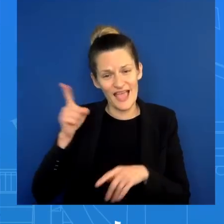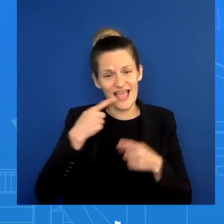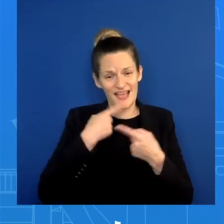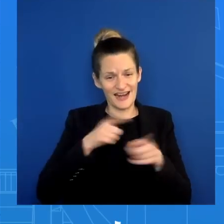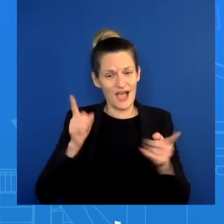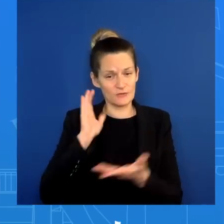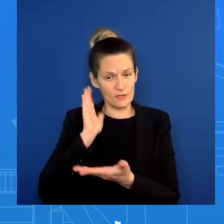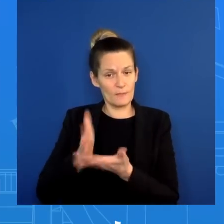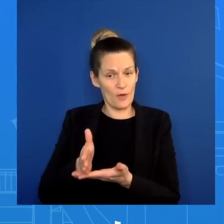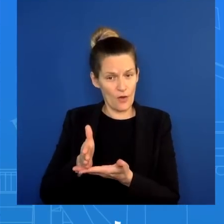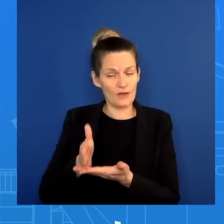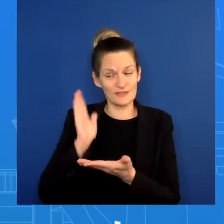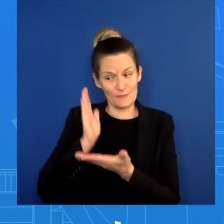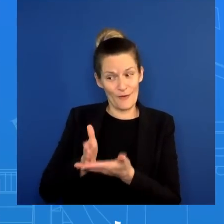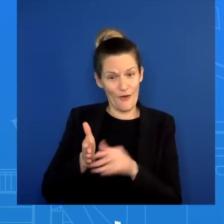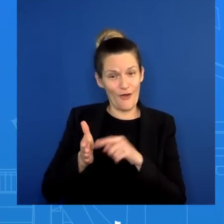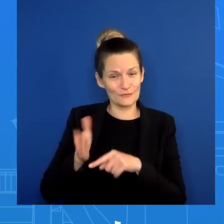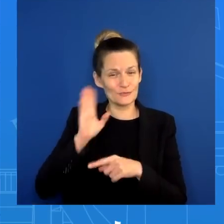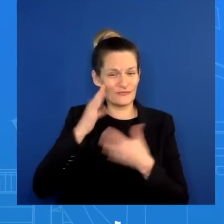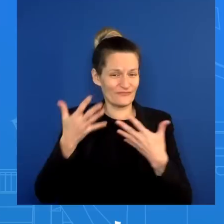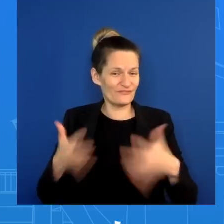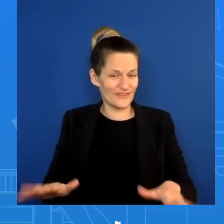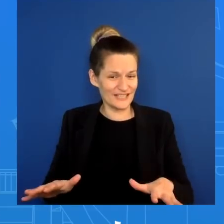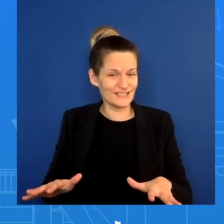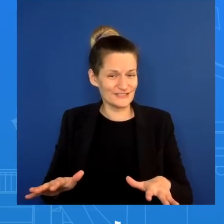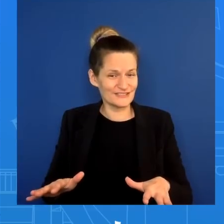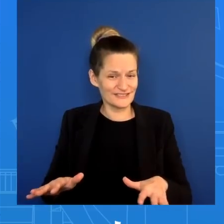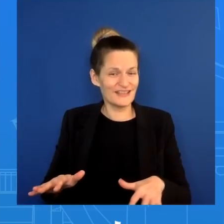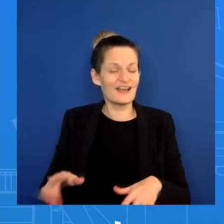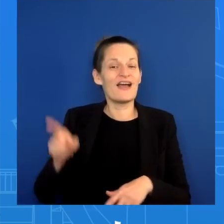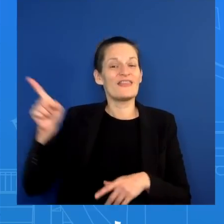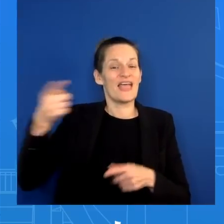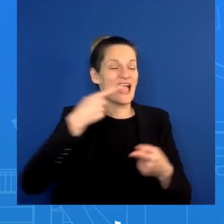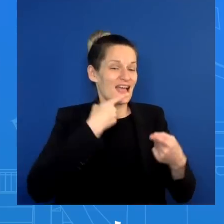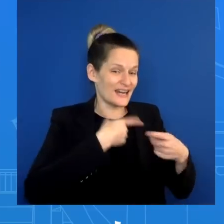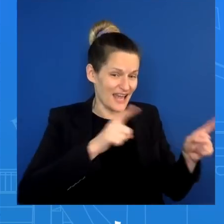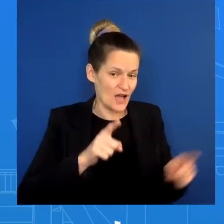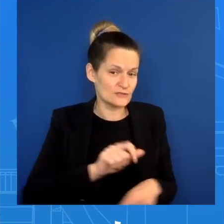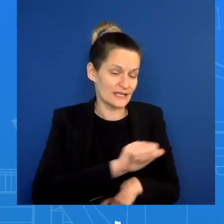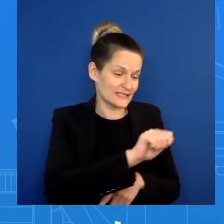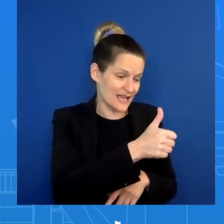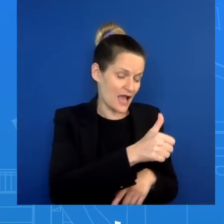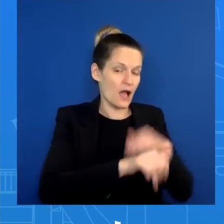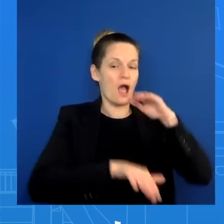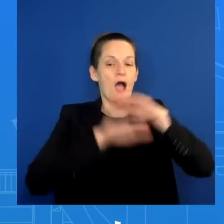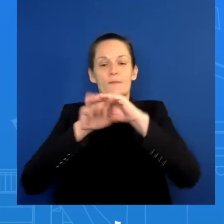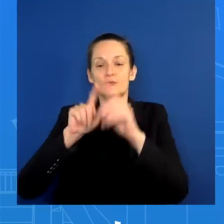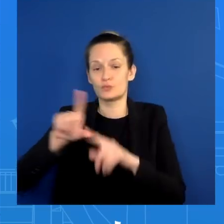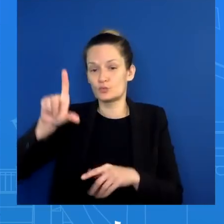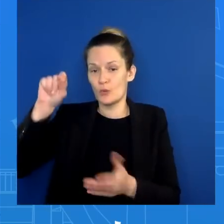for Pell Grant recipients who as I said, many of them have a household nearly making 60,000